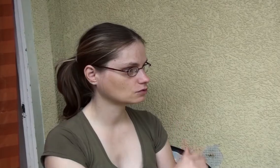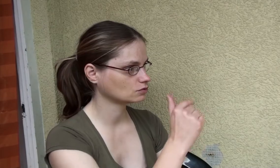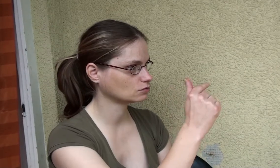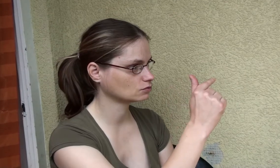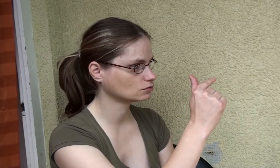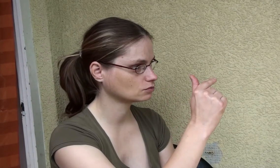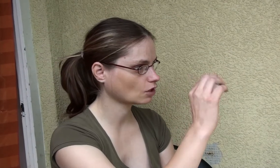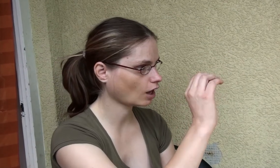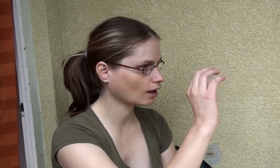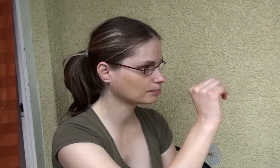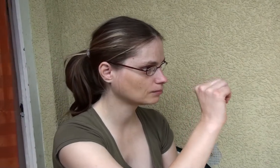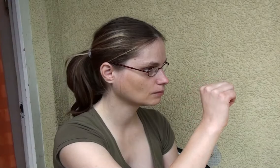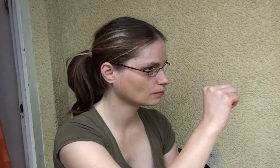Tom....